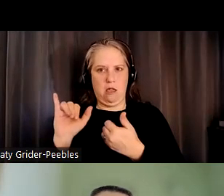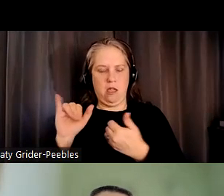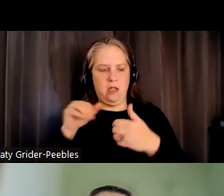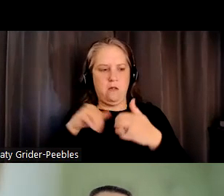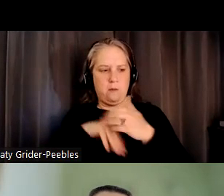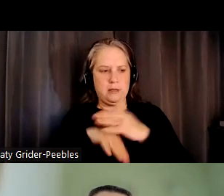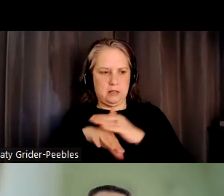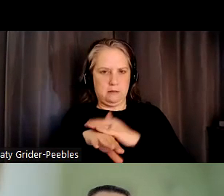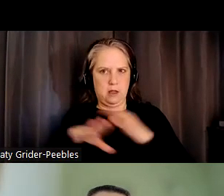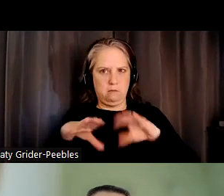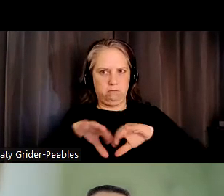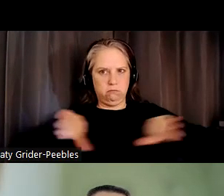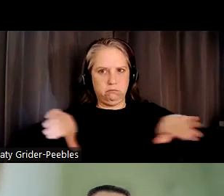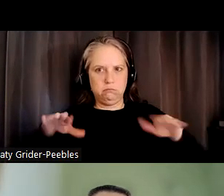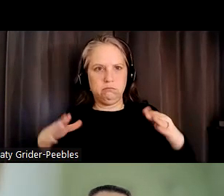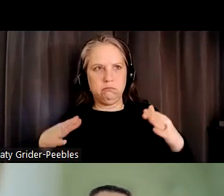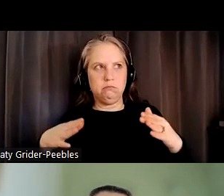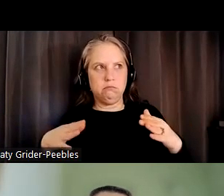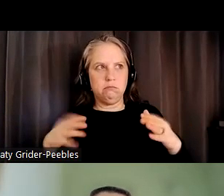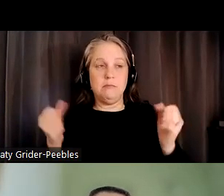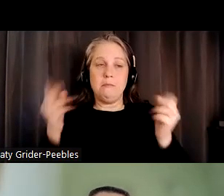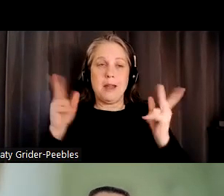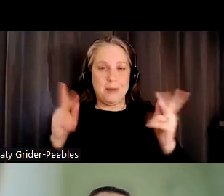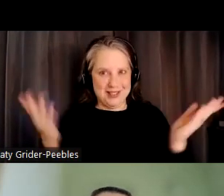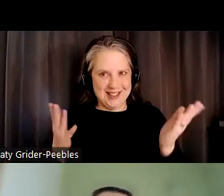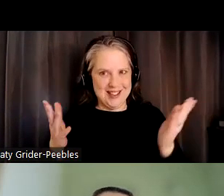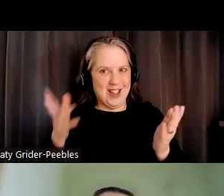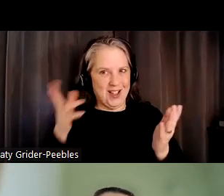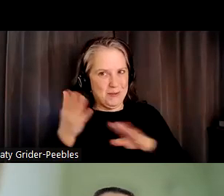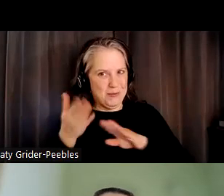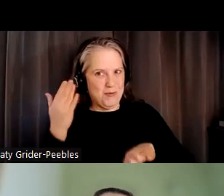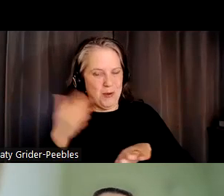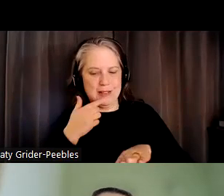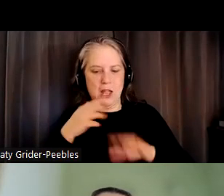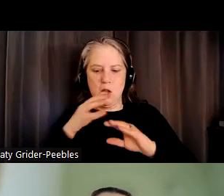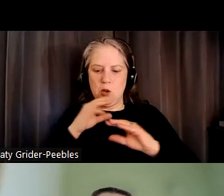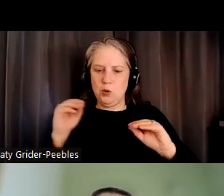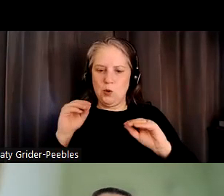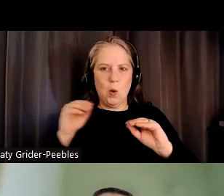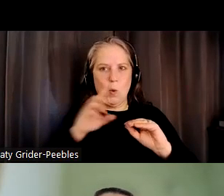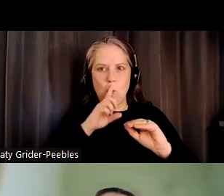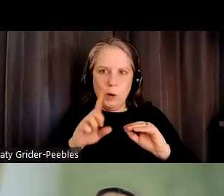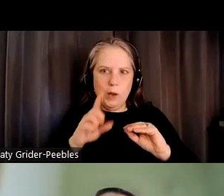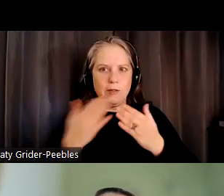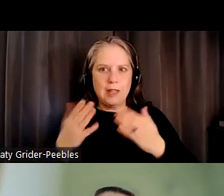these people have heard me say many times, there is no such thing as diversity, accessibility and inclusion without accessibility.